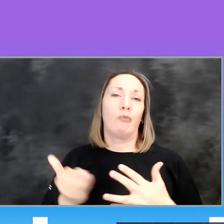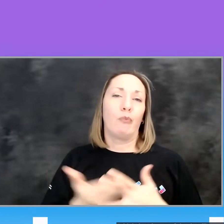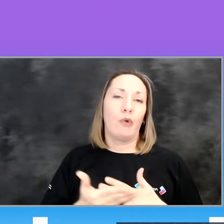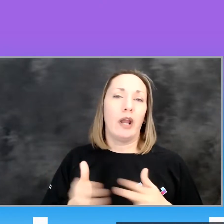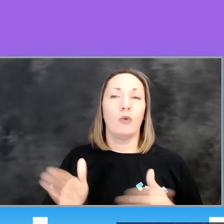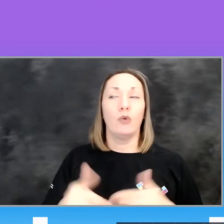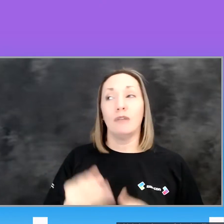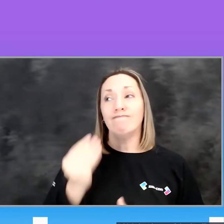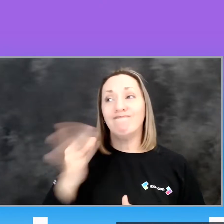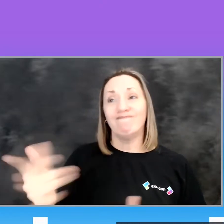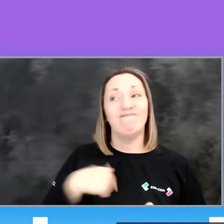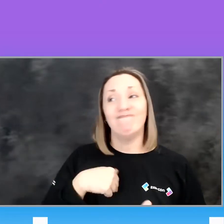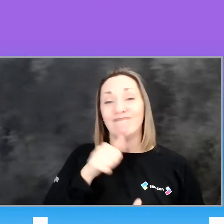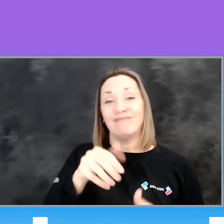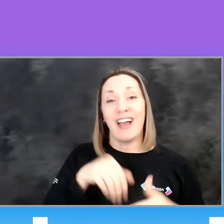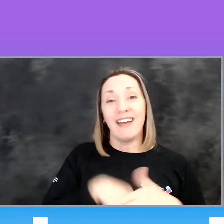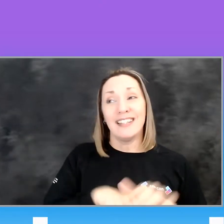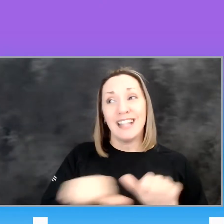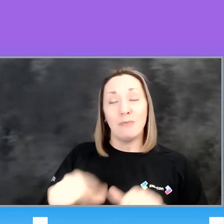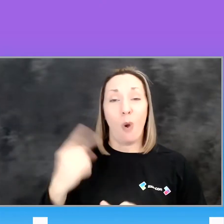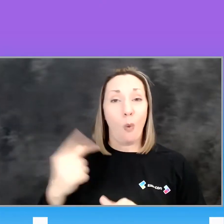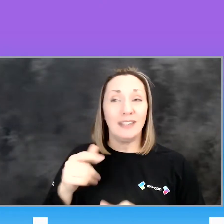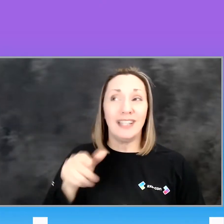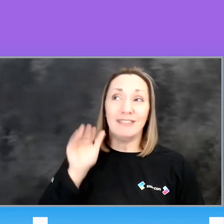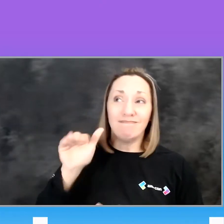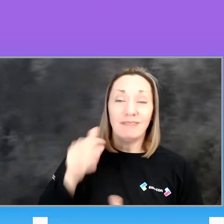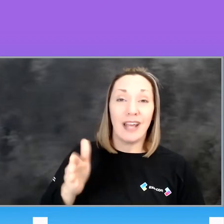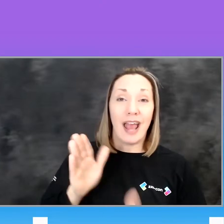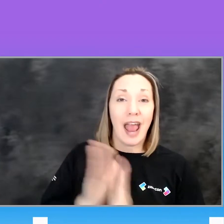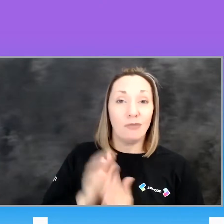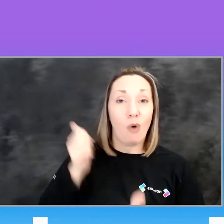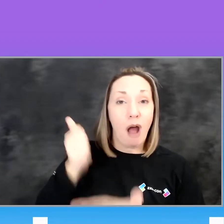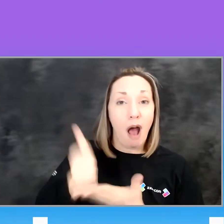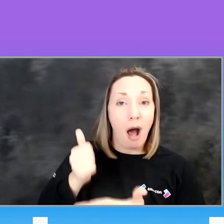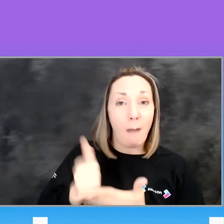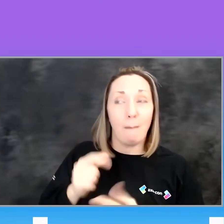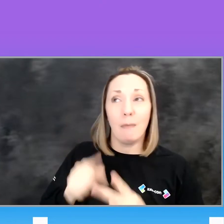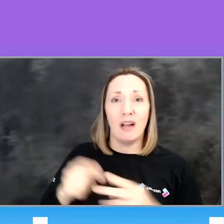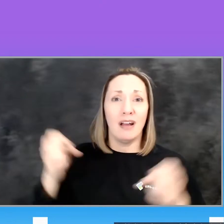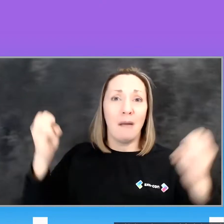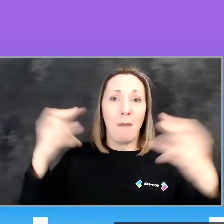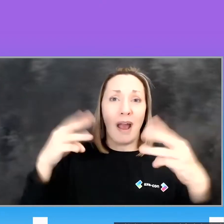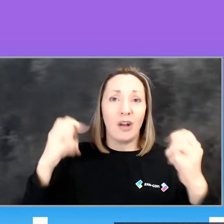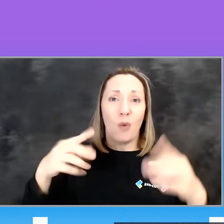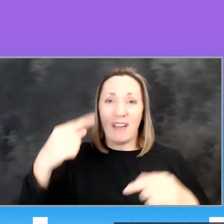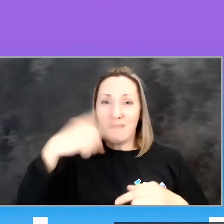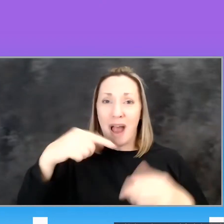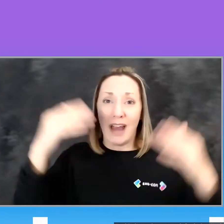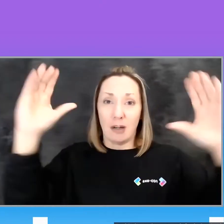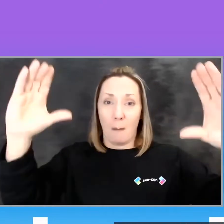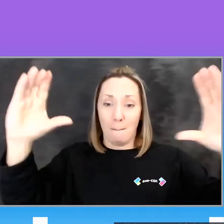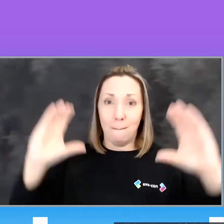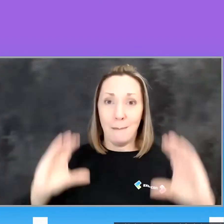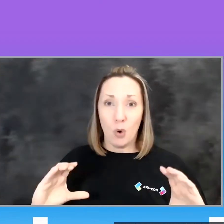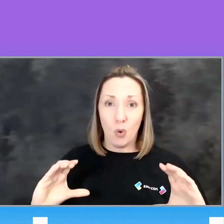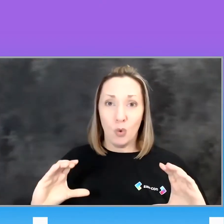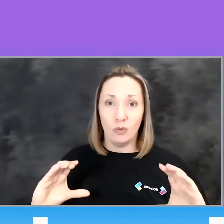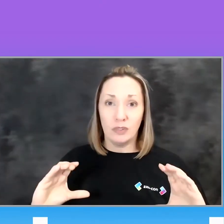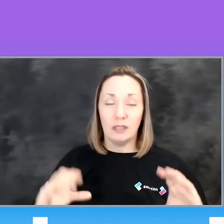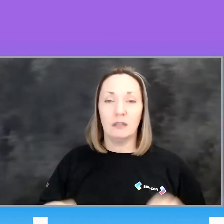me, and I always have to ask for help. Could this, you know, could the microwave be moved